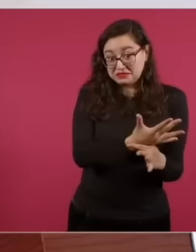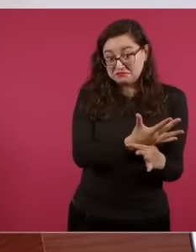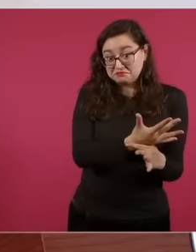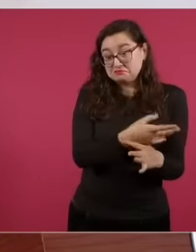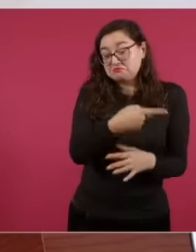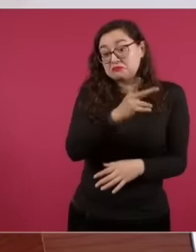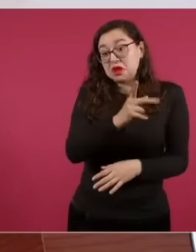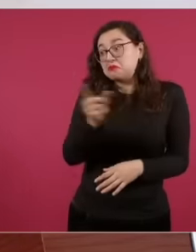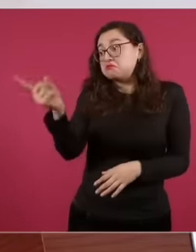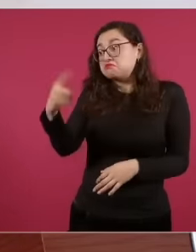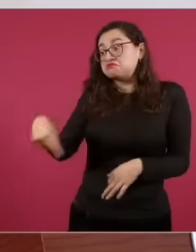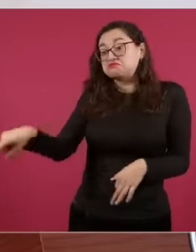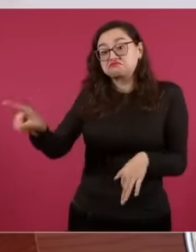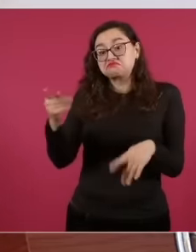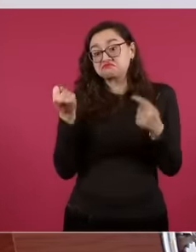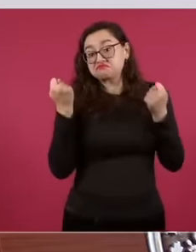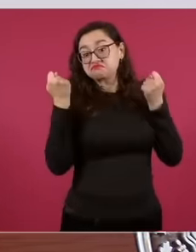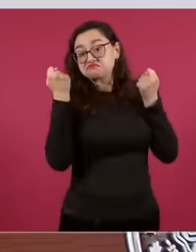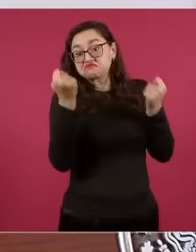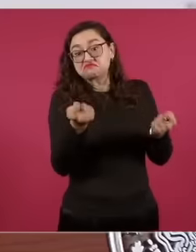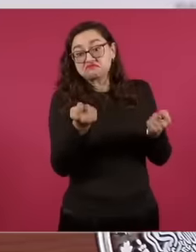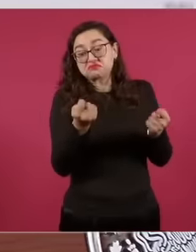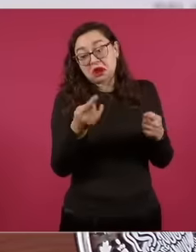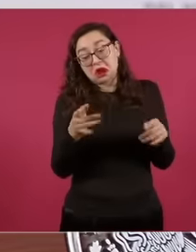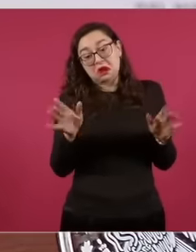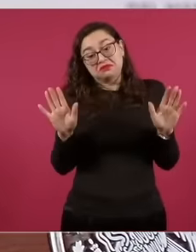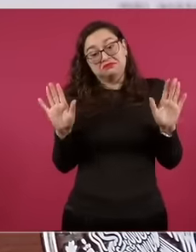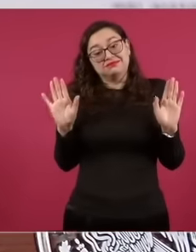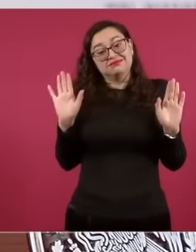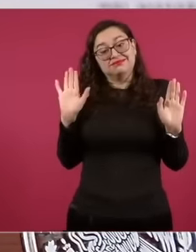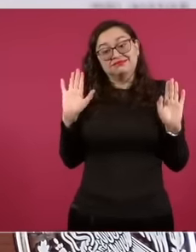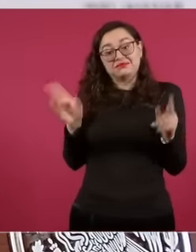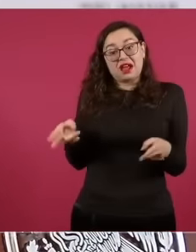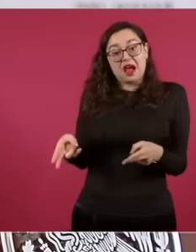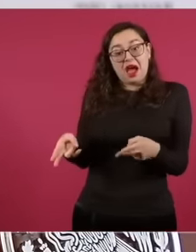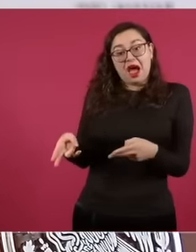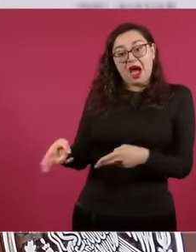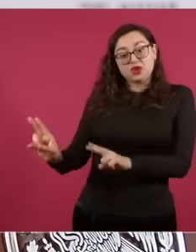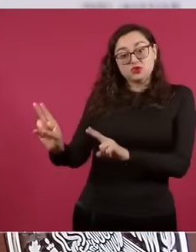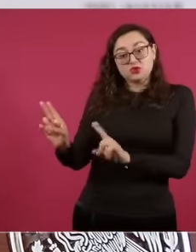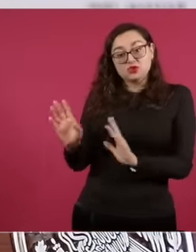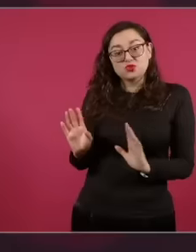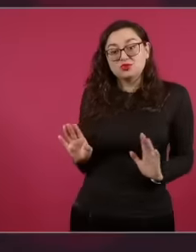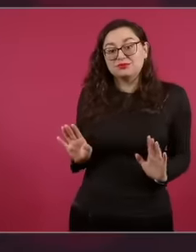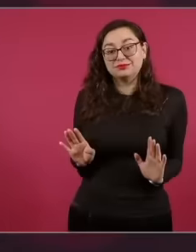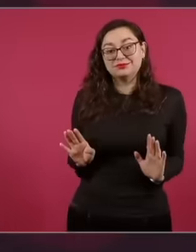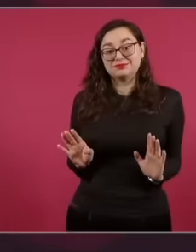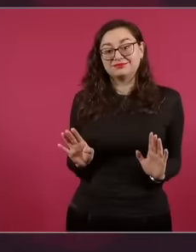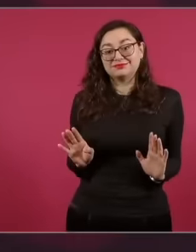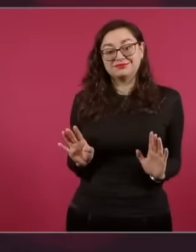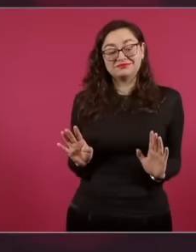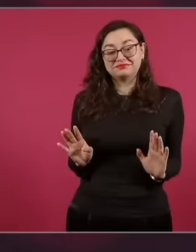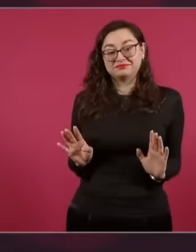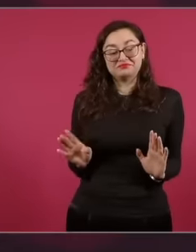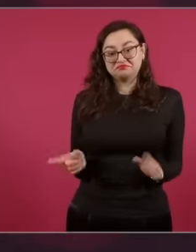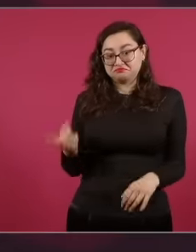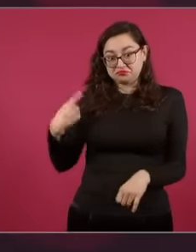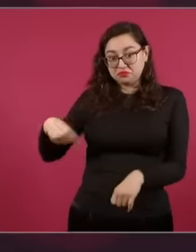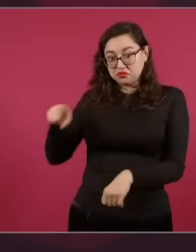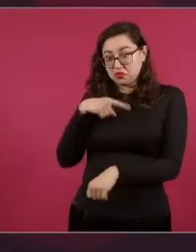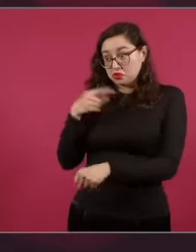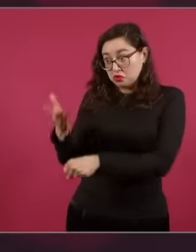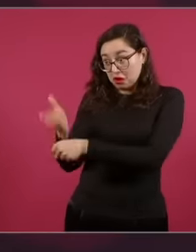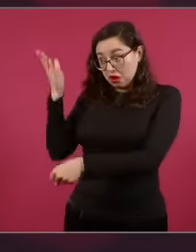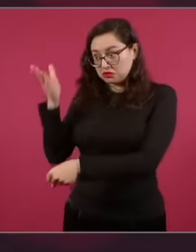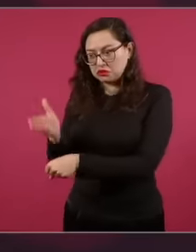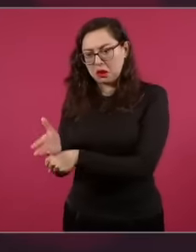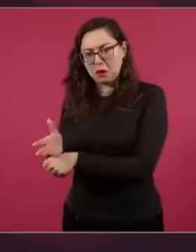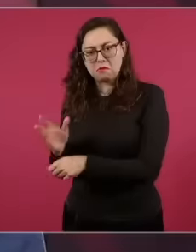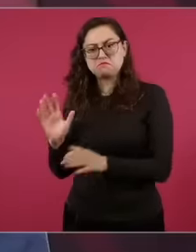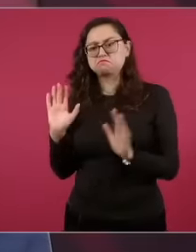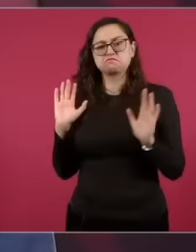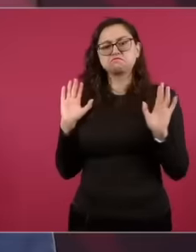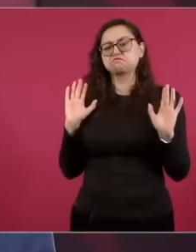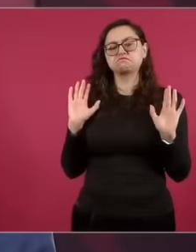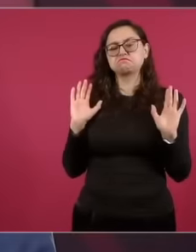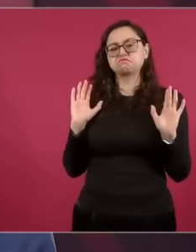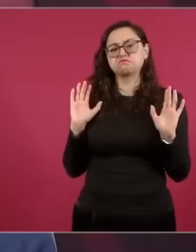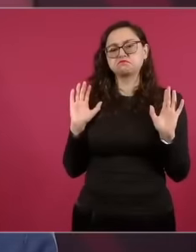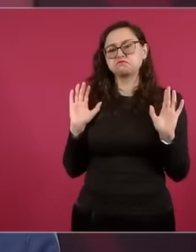us to punish, it is up to the council of the judiciary, that is, to the judicial power itself,